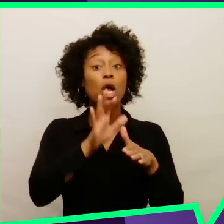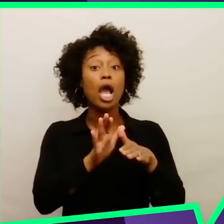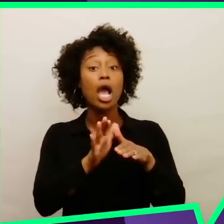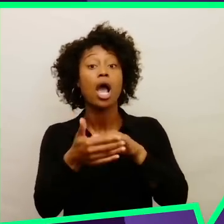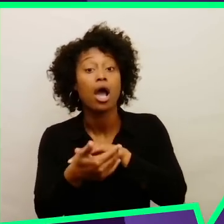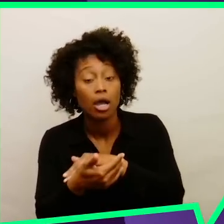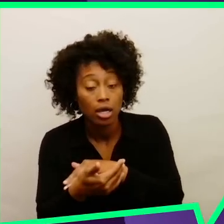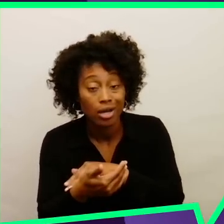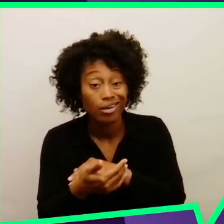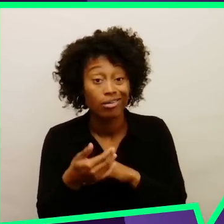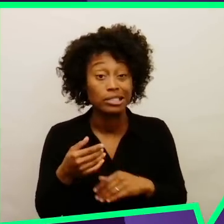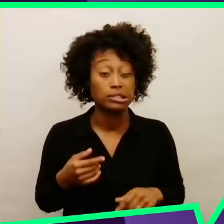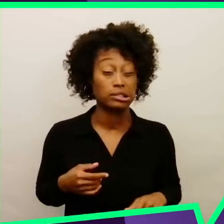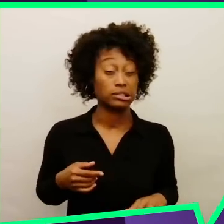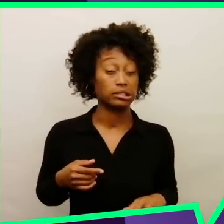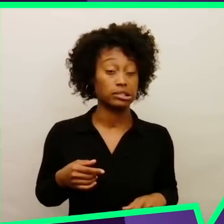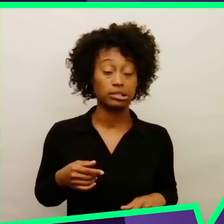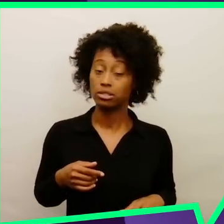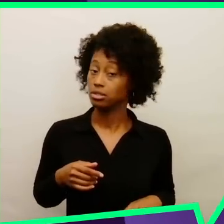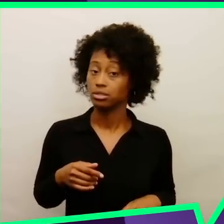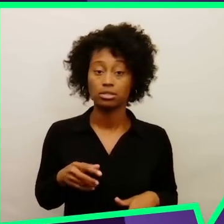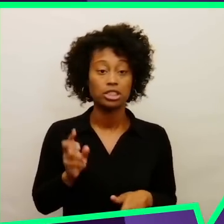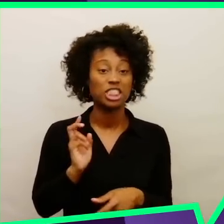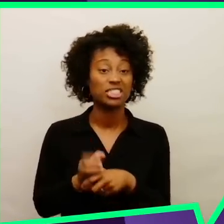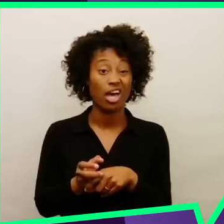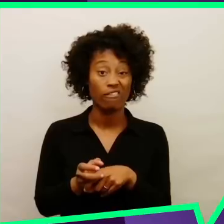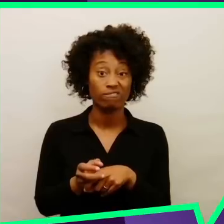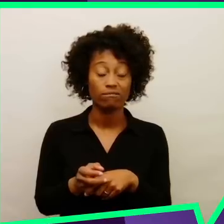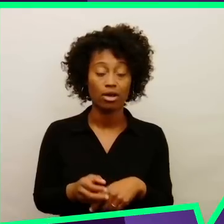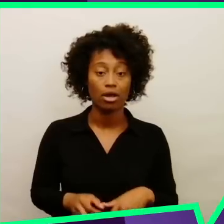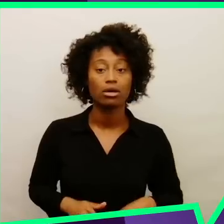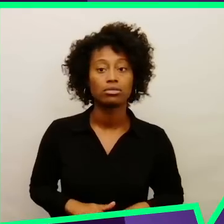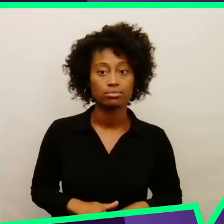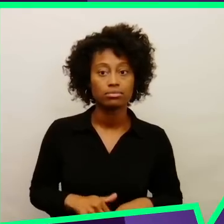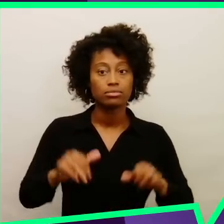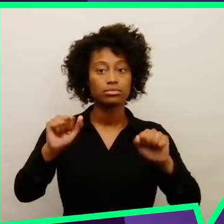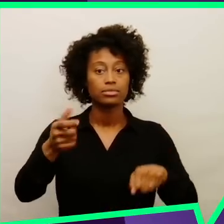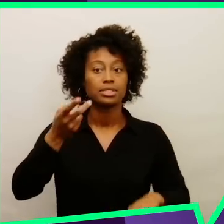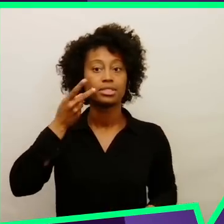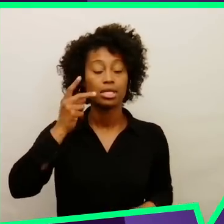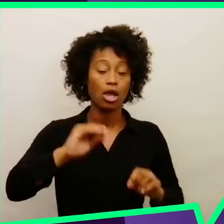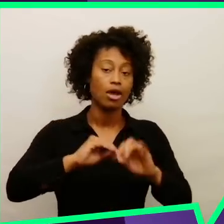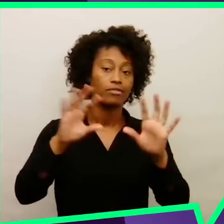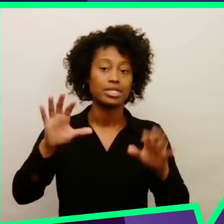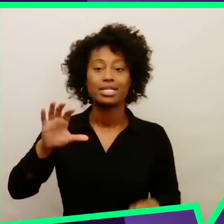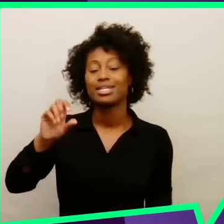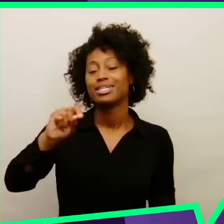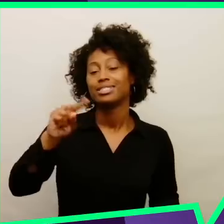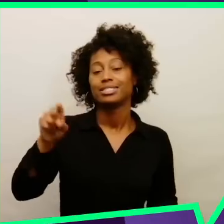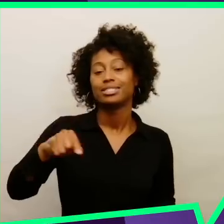And my gosh, these turns are very tough. You can see, obviously, see Zach taking